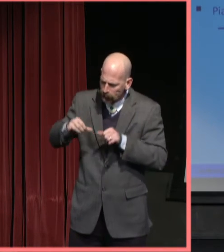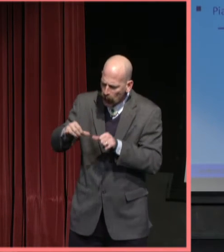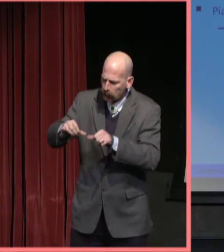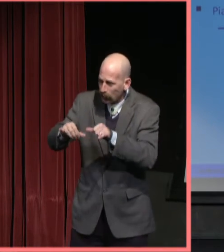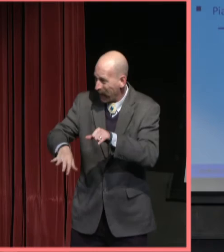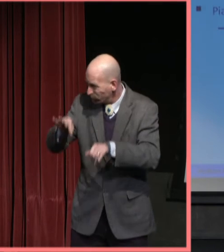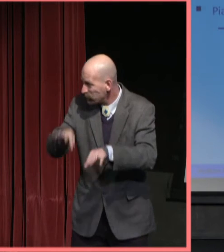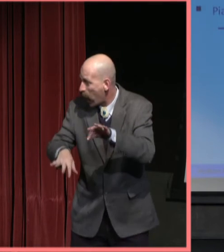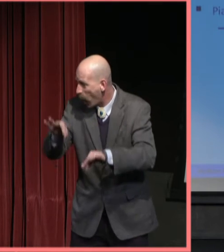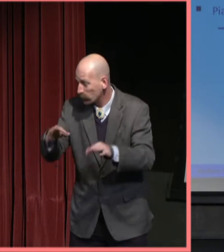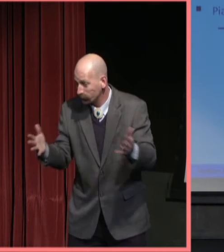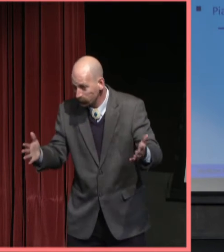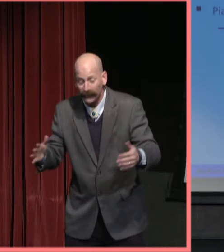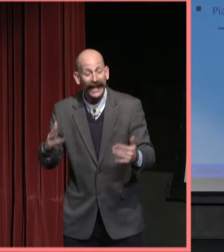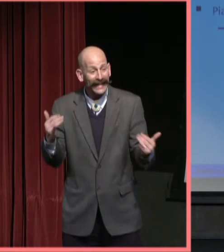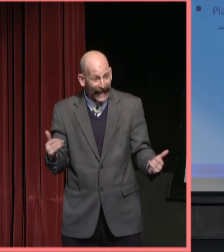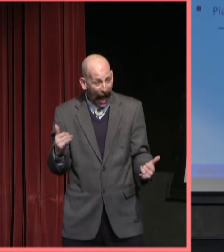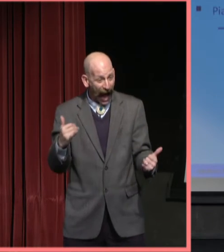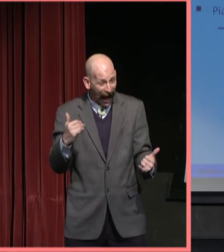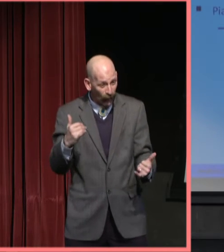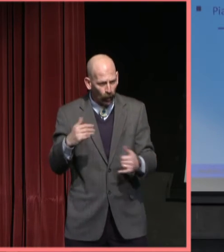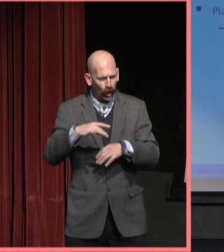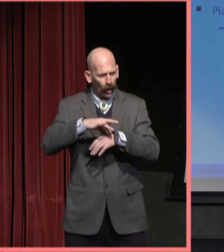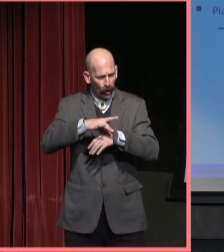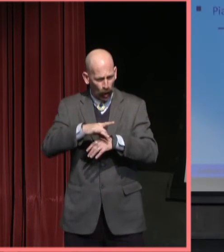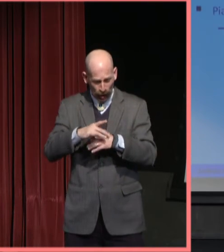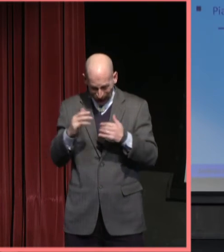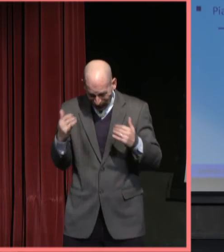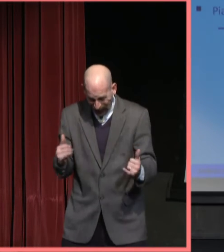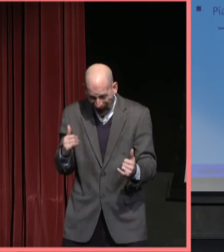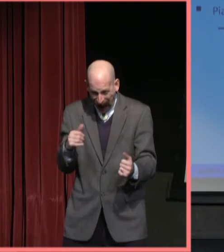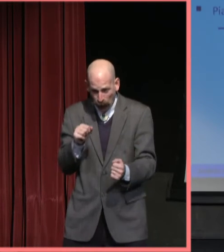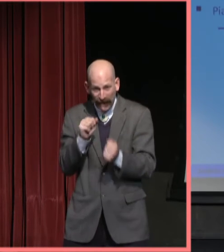We have pushed the earth to a state that hasn't been seen for at least 600,000 years.